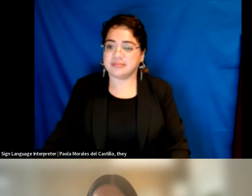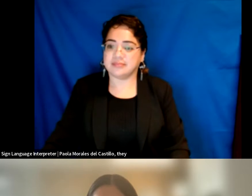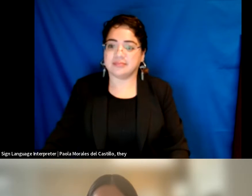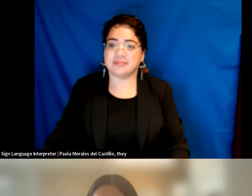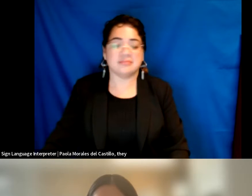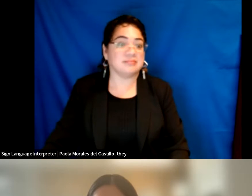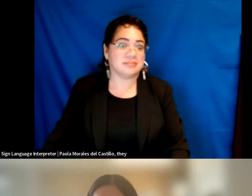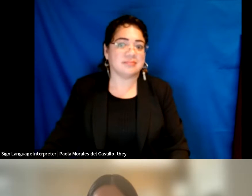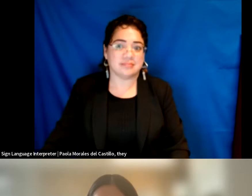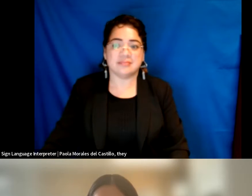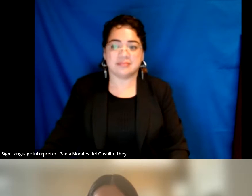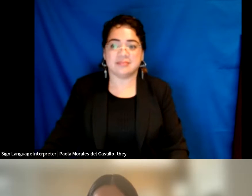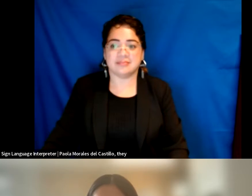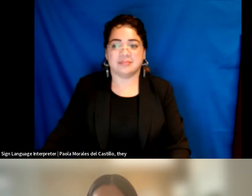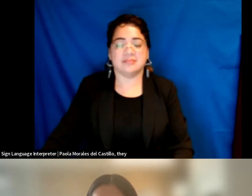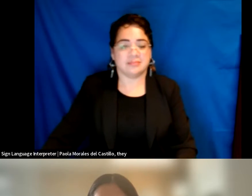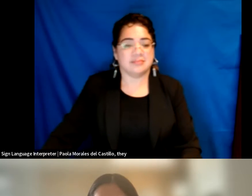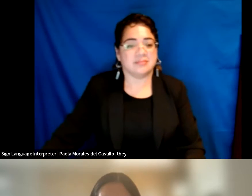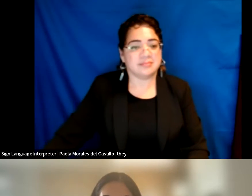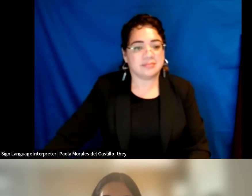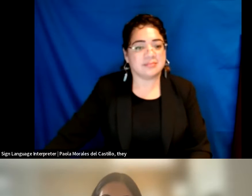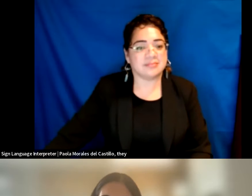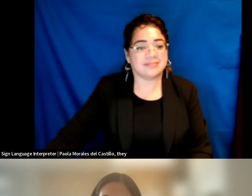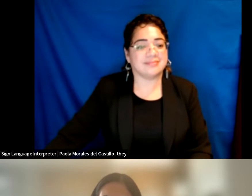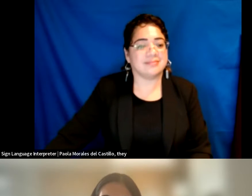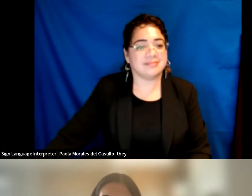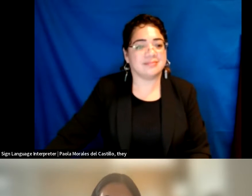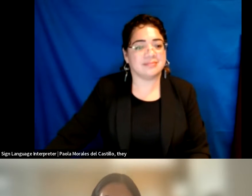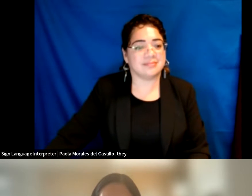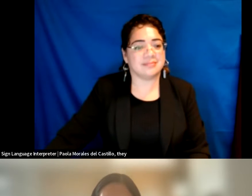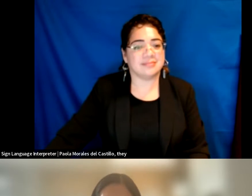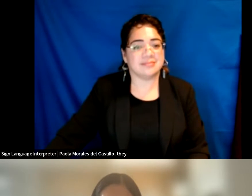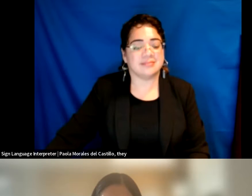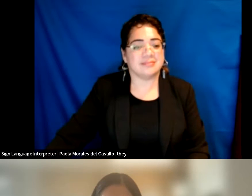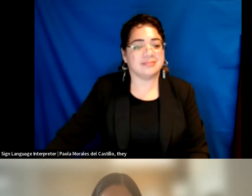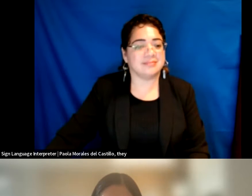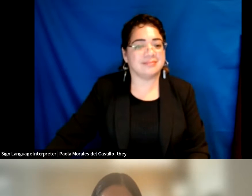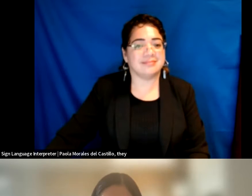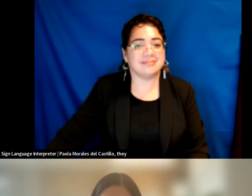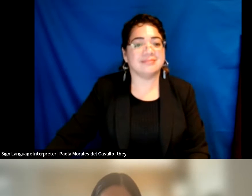Thank you. Um, Annabelle Lolinco (she/her): Rebecca. Rebecca Tarvin (she/her): Thanks. Annabel